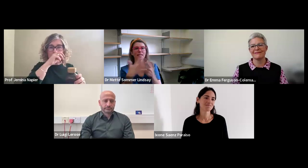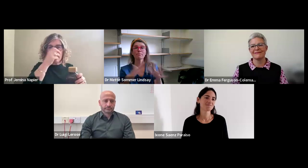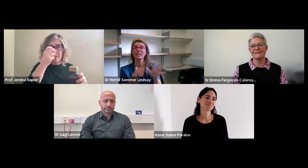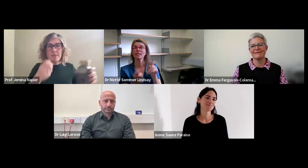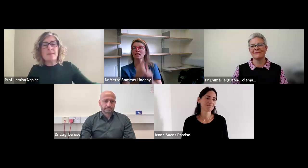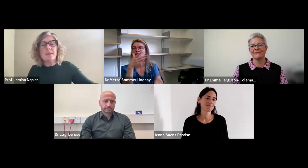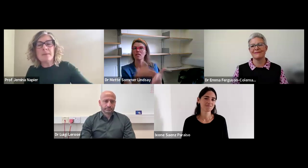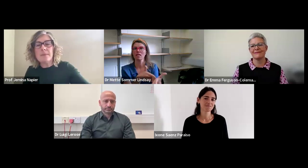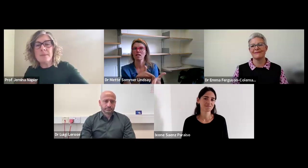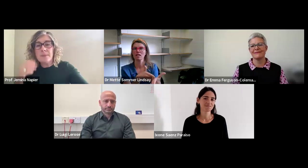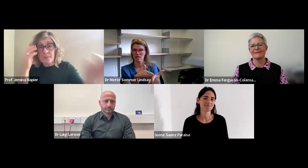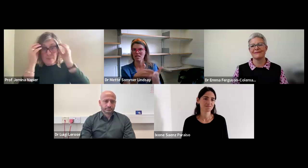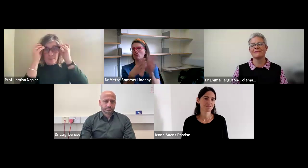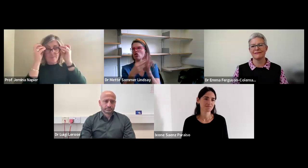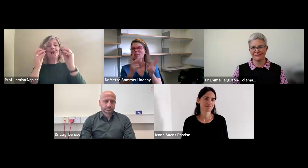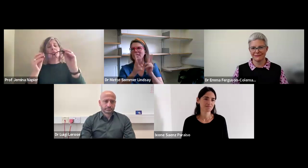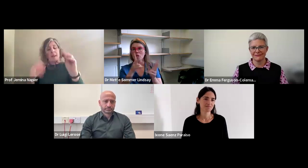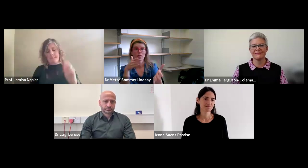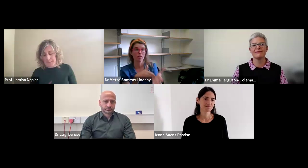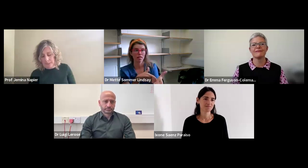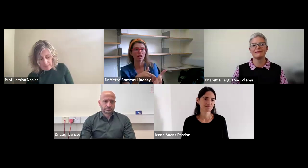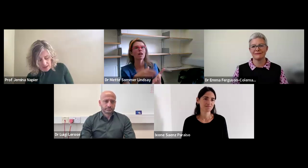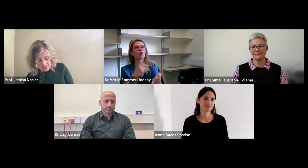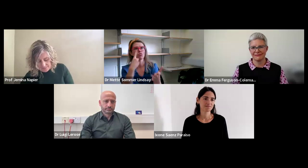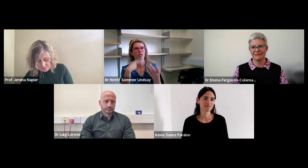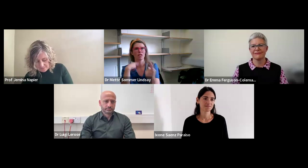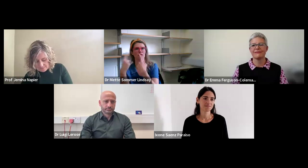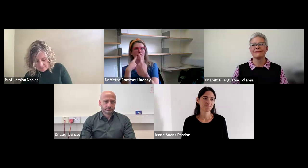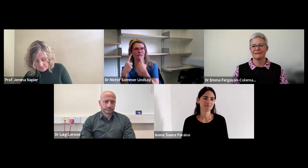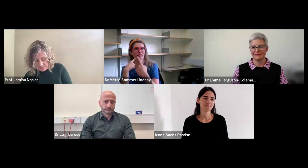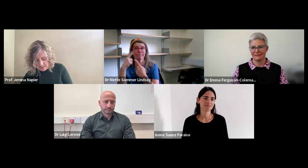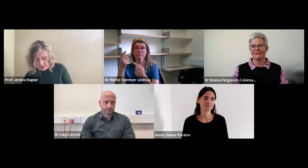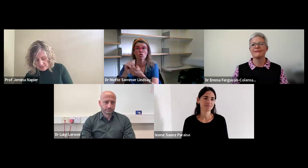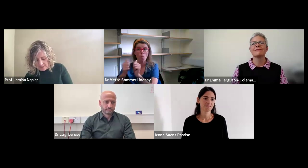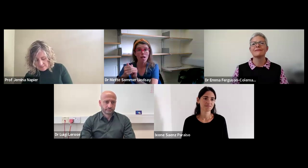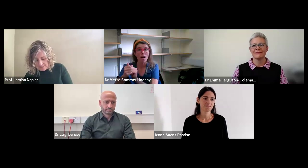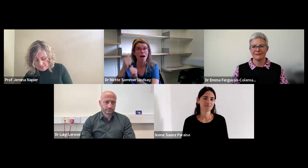and I think it's very context dependent, isn't it? And depending on which barrier. So you know for